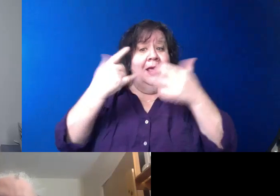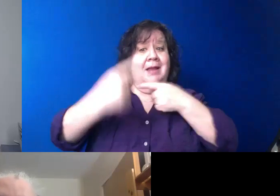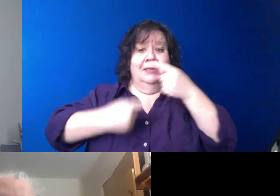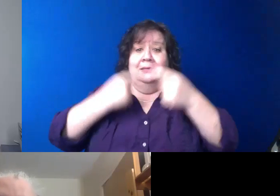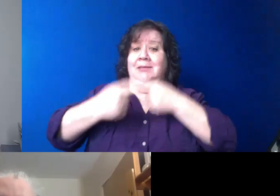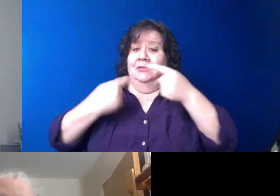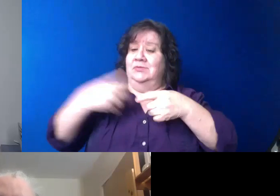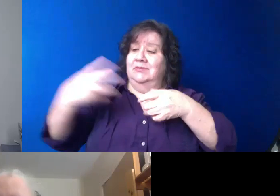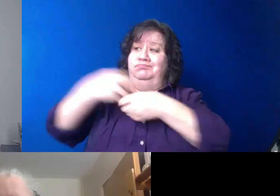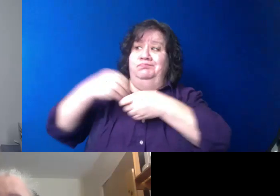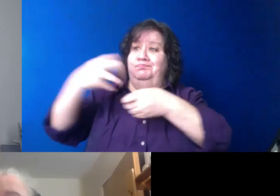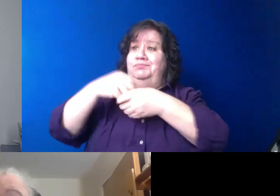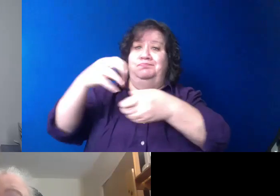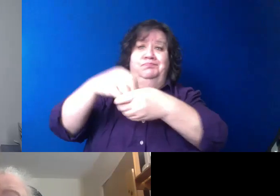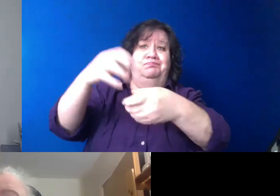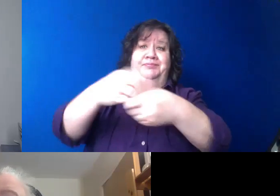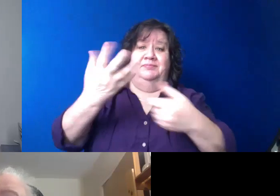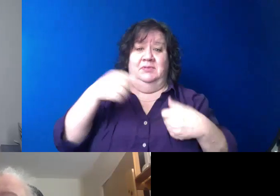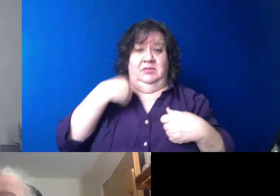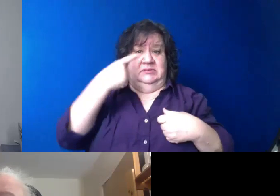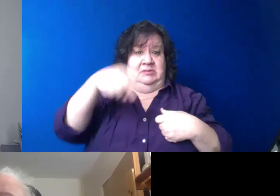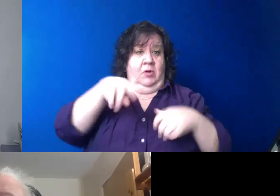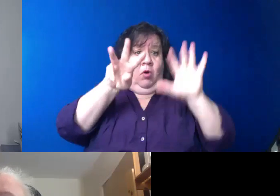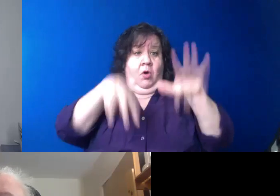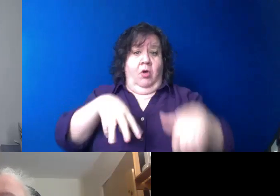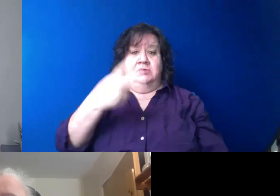is um is critical so i don't know whether that's actually answered your question alan i'd probably